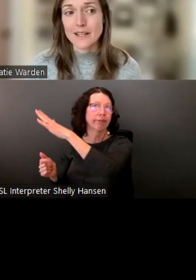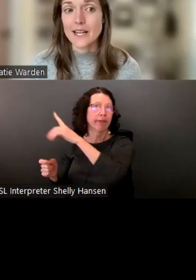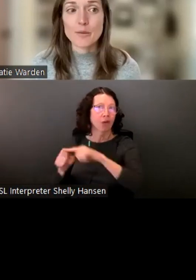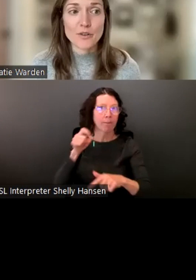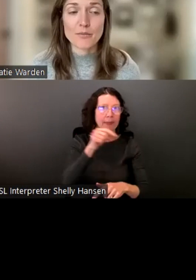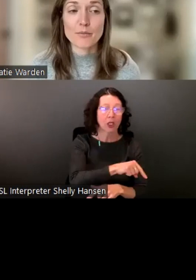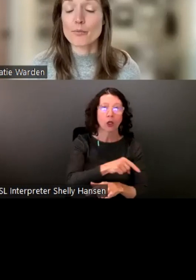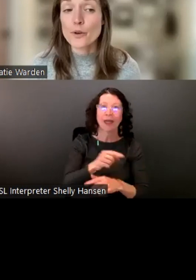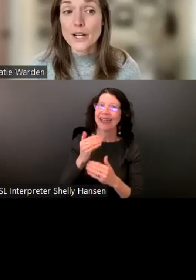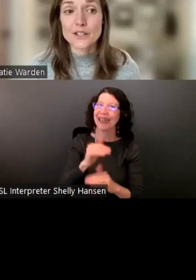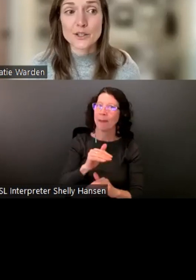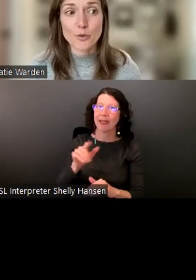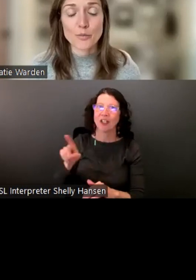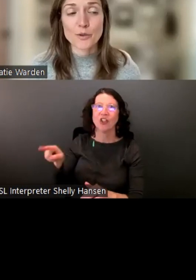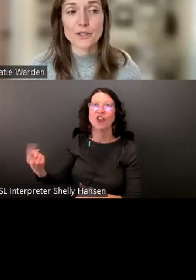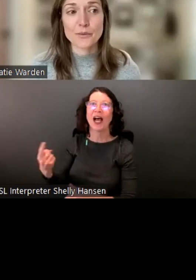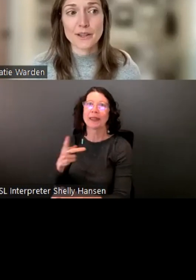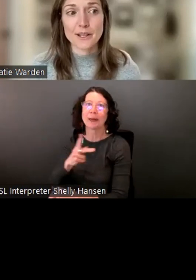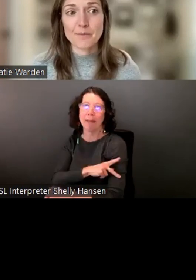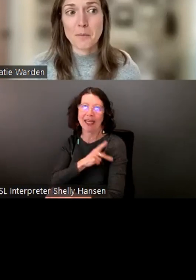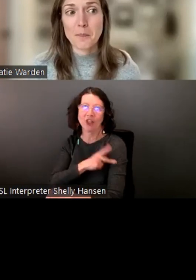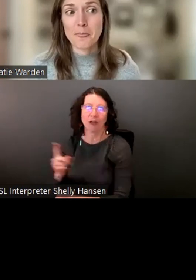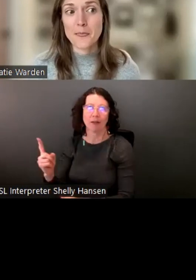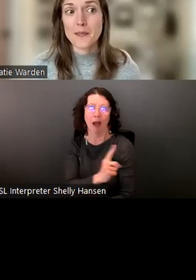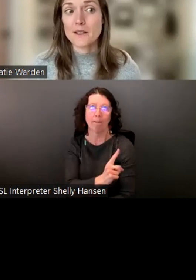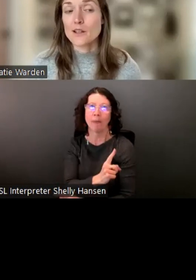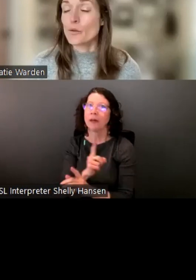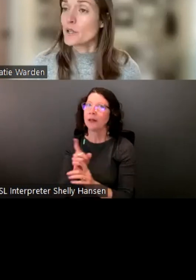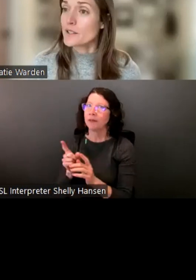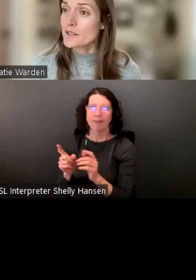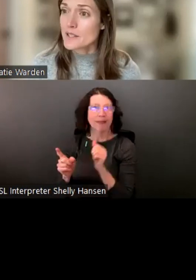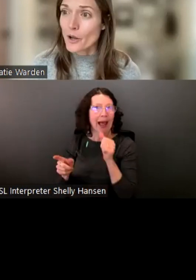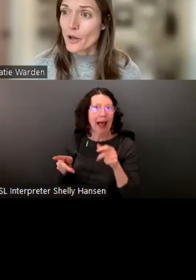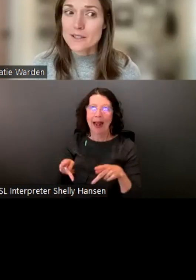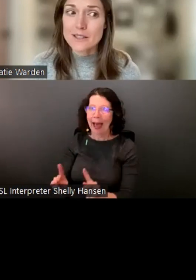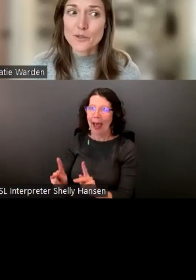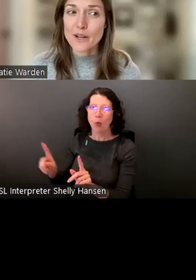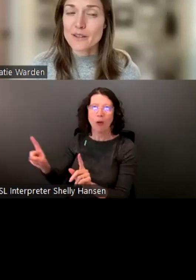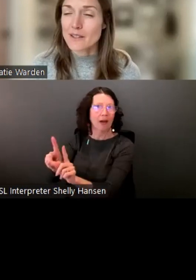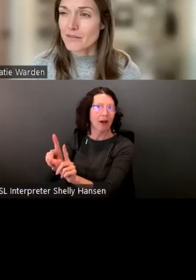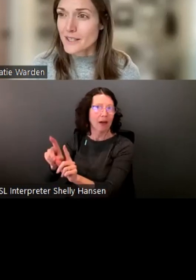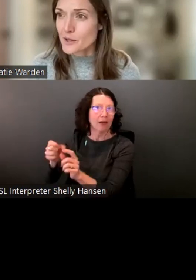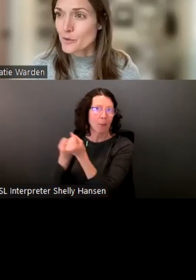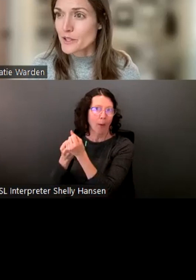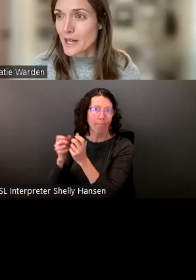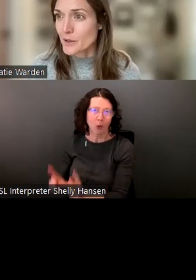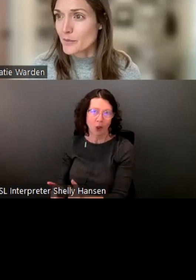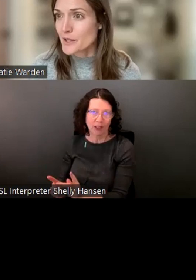They can't bring a support person with them. We also see policies around inflexible time limits